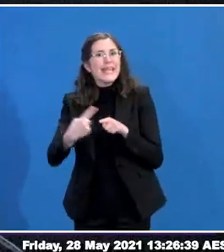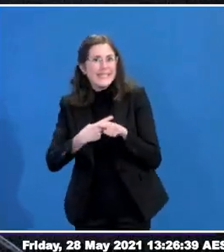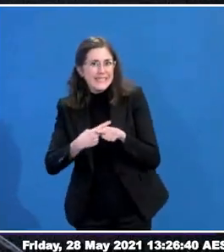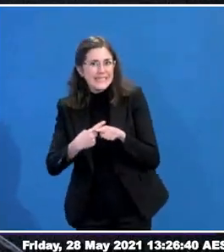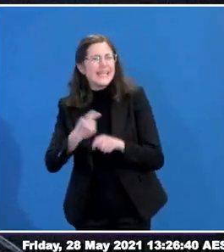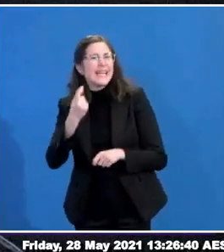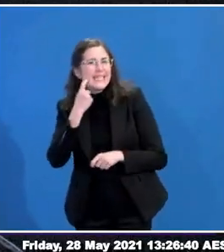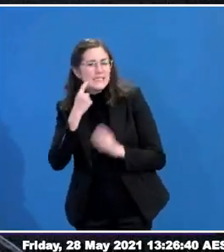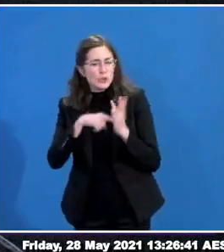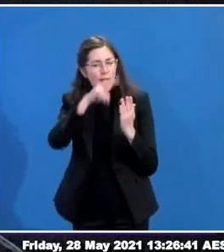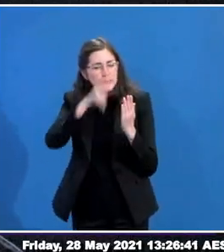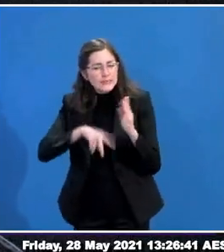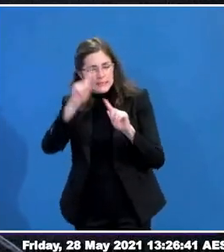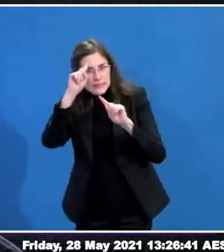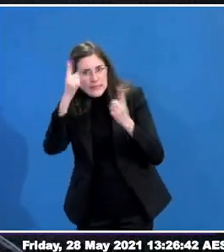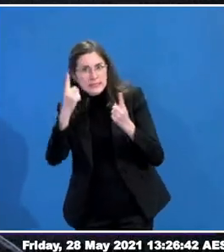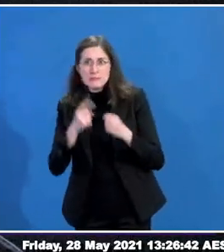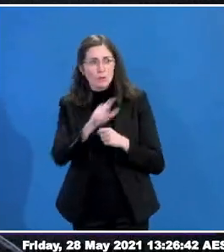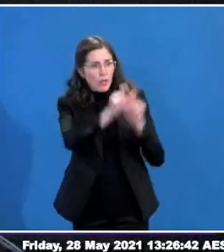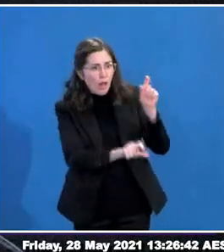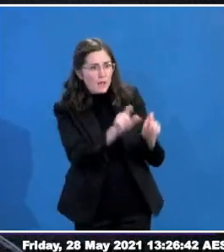use and also participants could use.